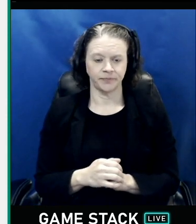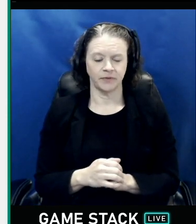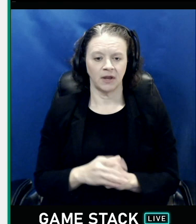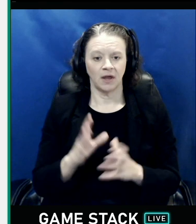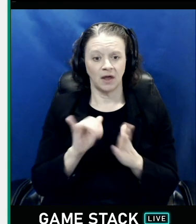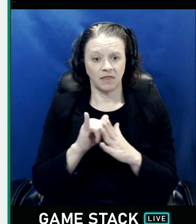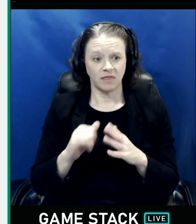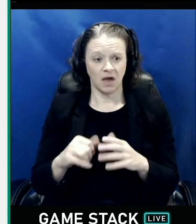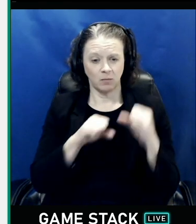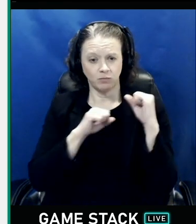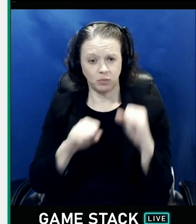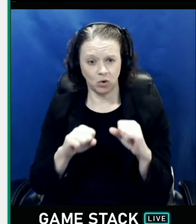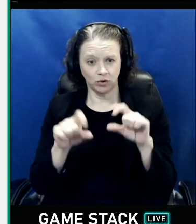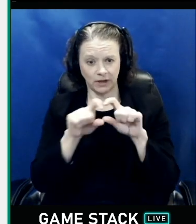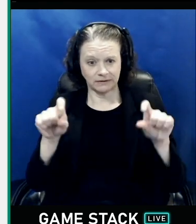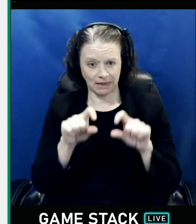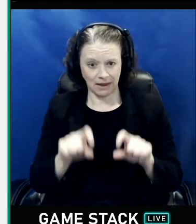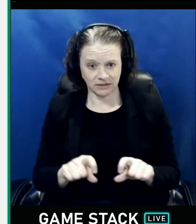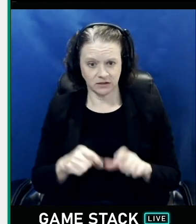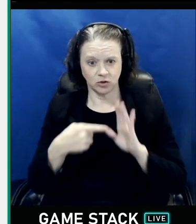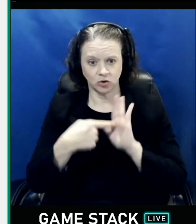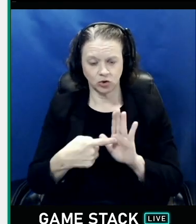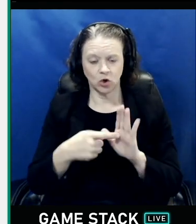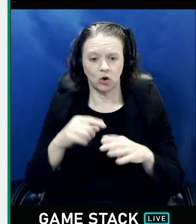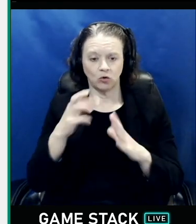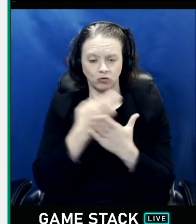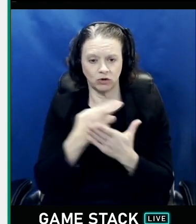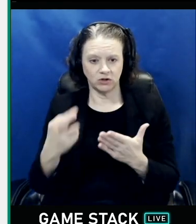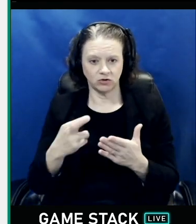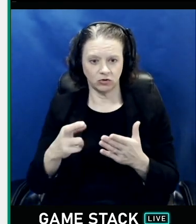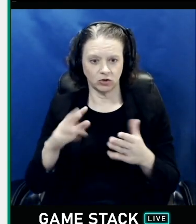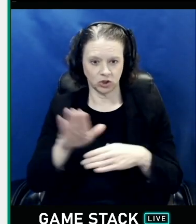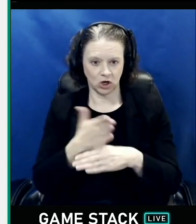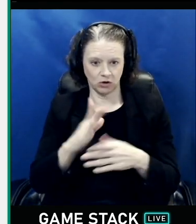The bold text lines show resource sharing changes from Zen 2 to Zen 3.